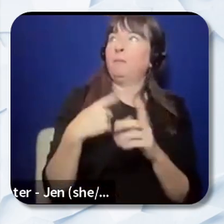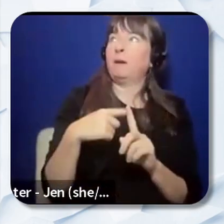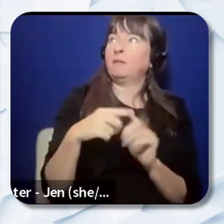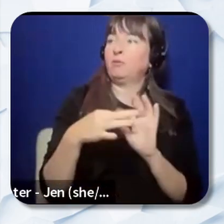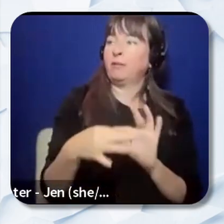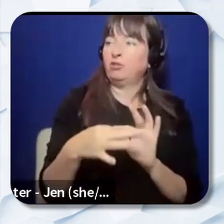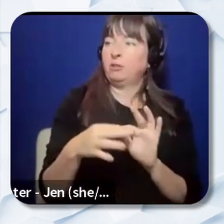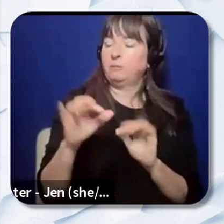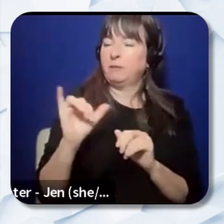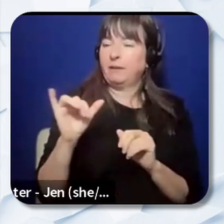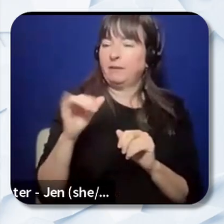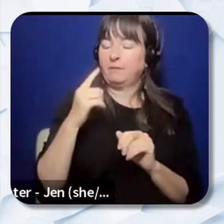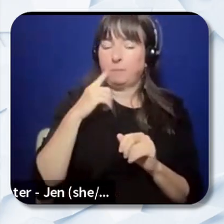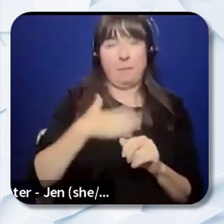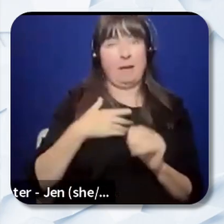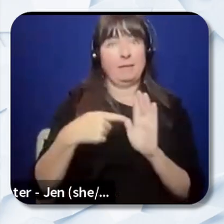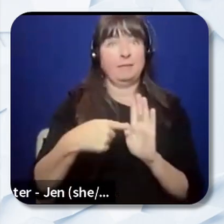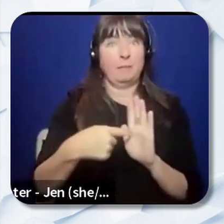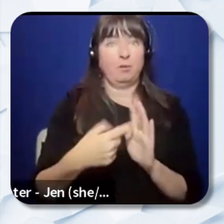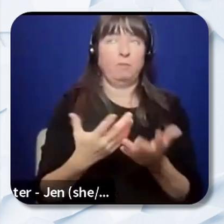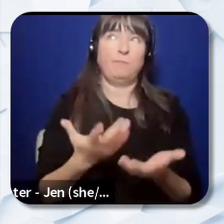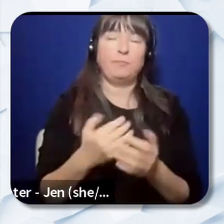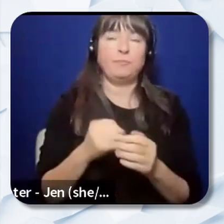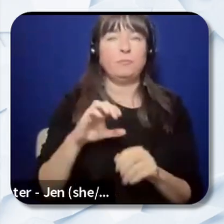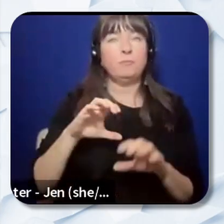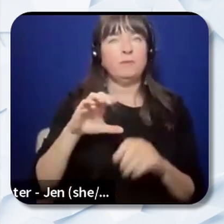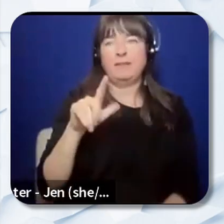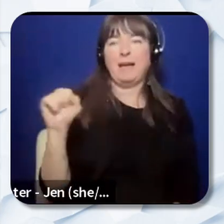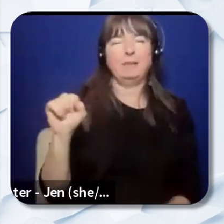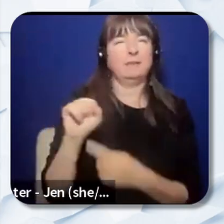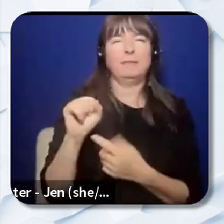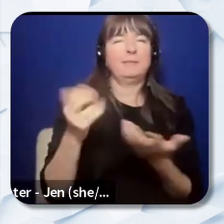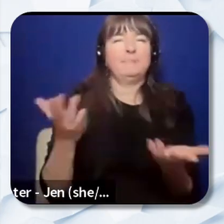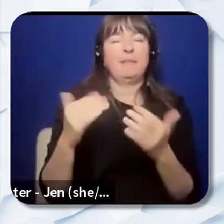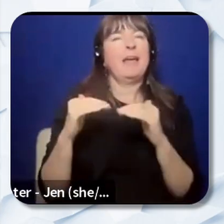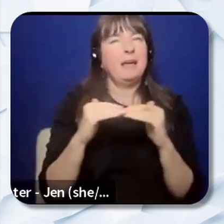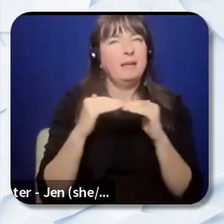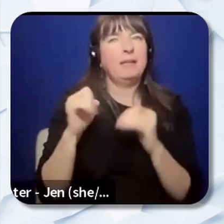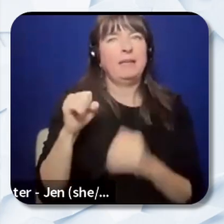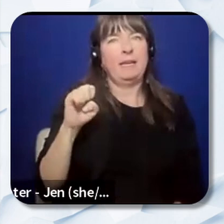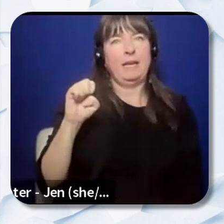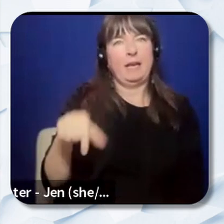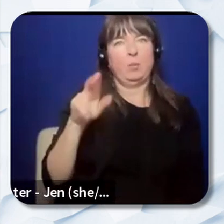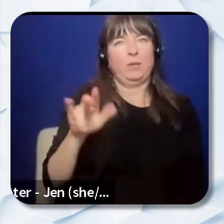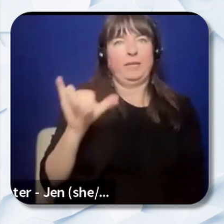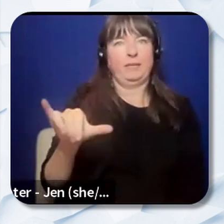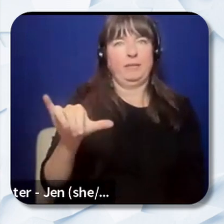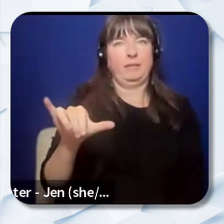guess when for my example for classes just the equity of making sure that we have the